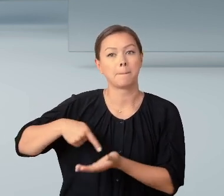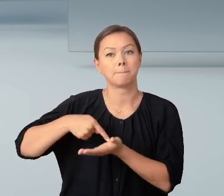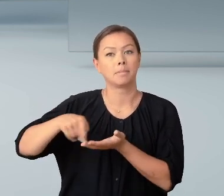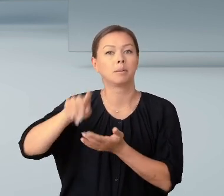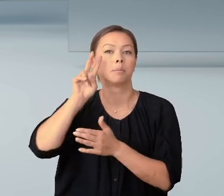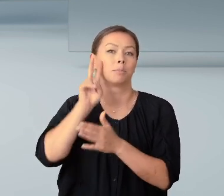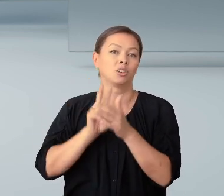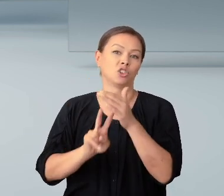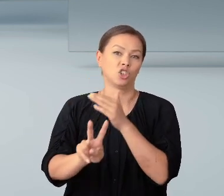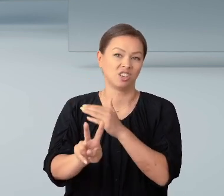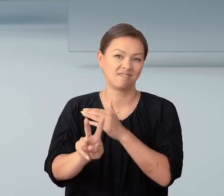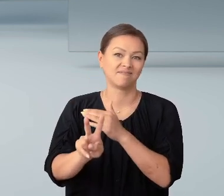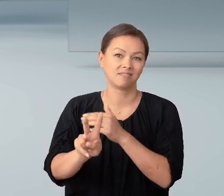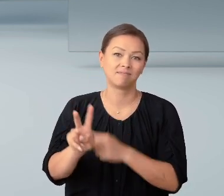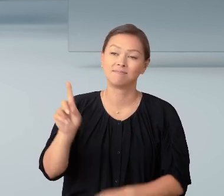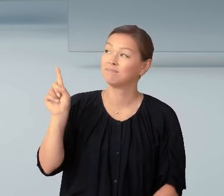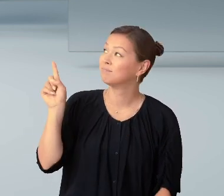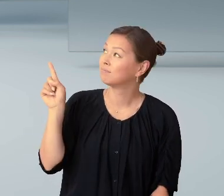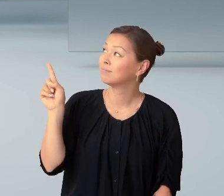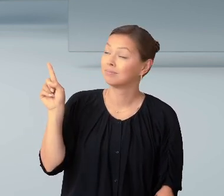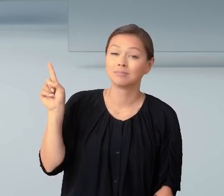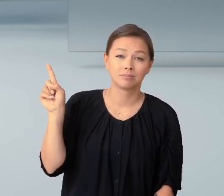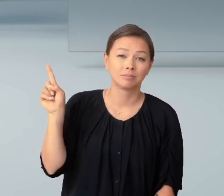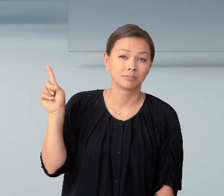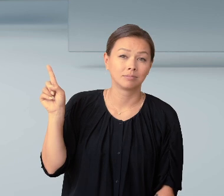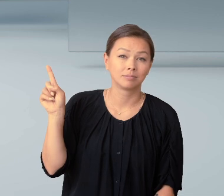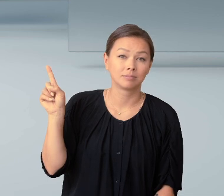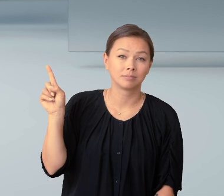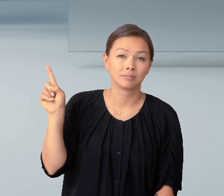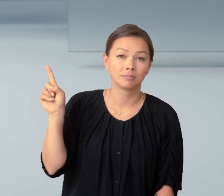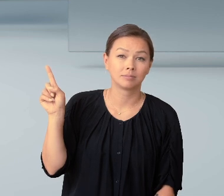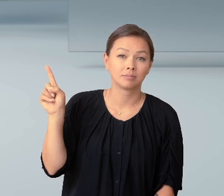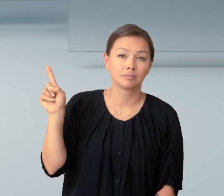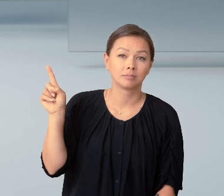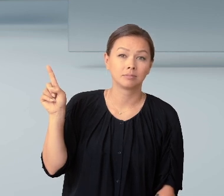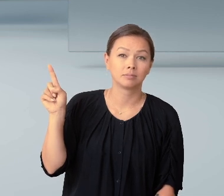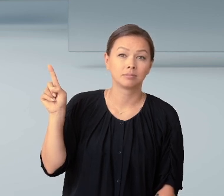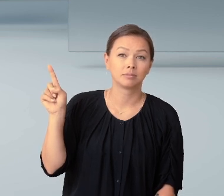prediction and it's predicted beyond time, high confidence,